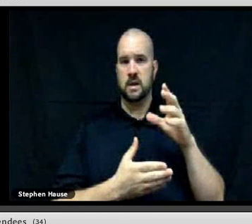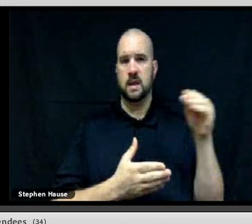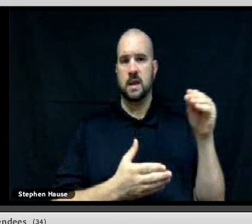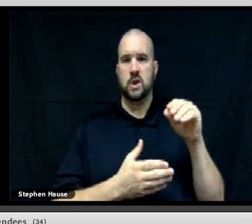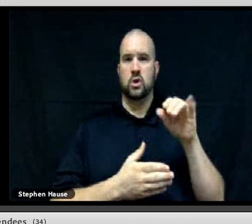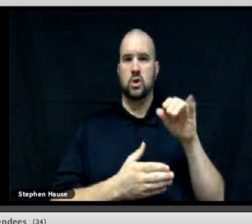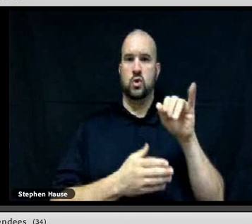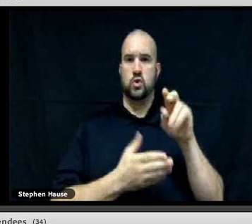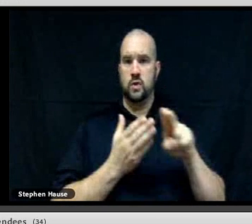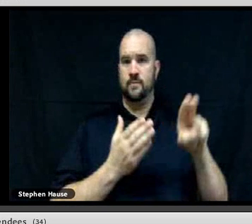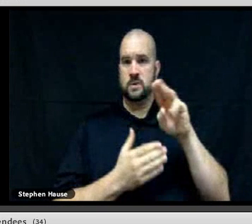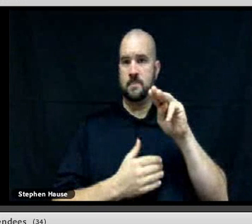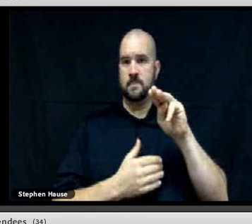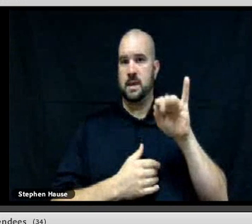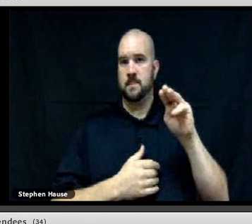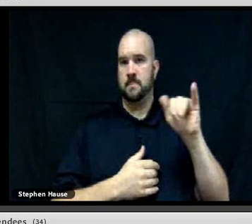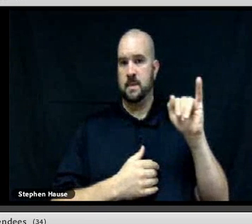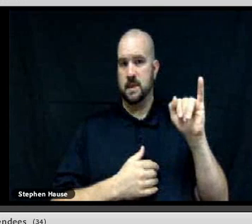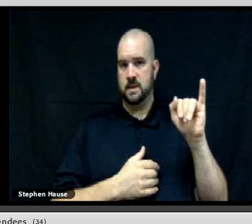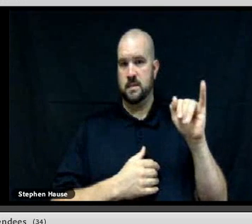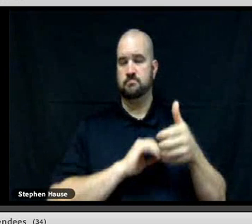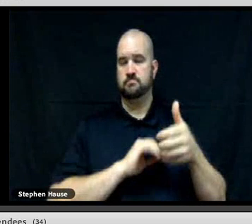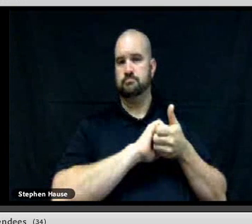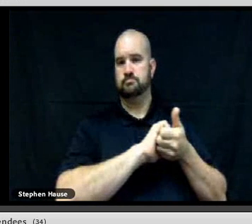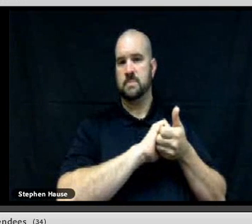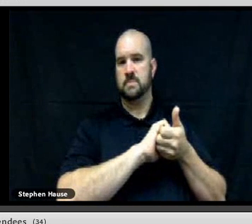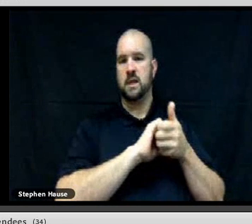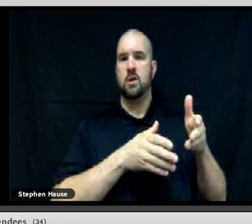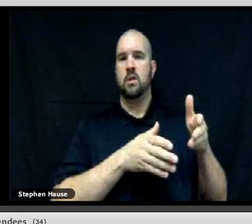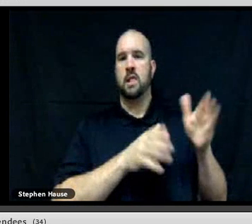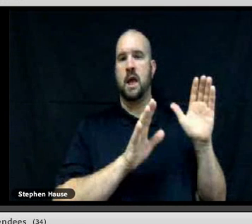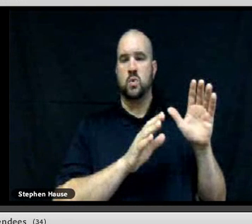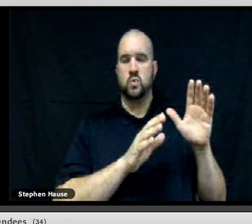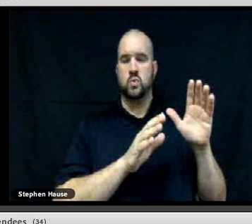does a lot to foster the relationships in their community